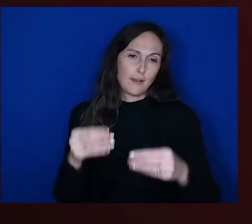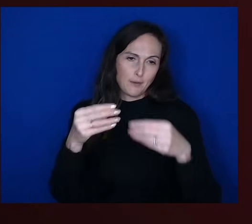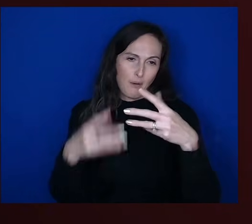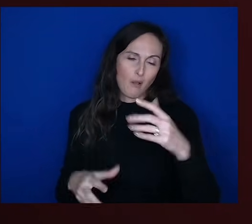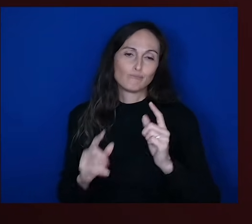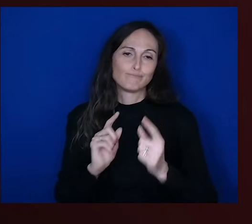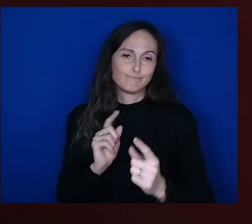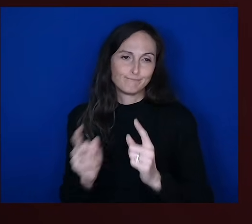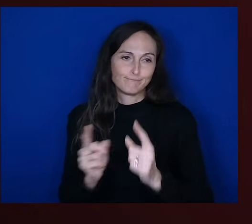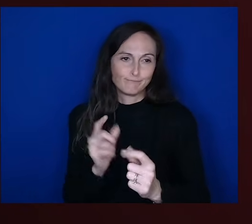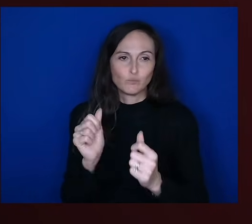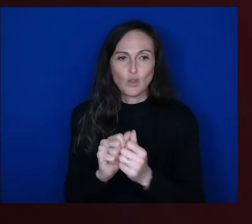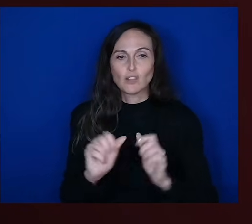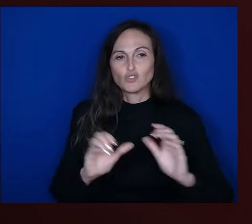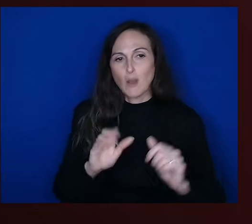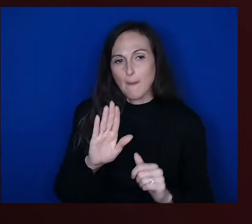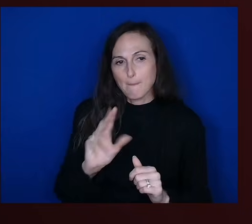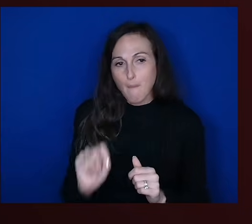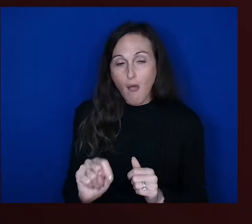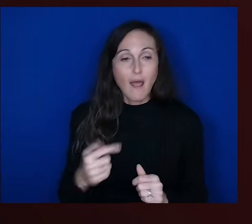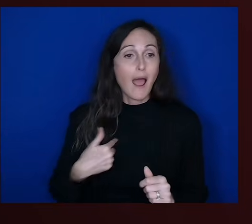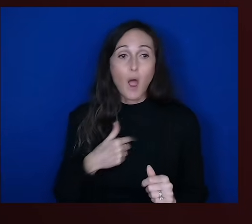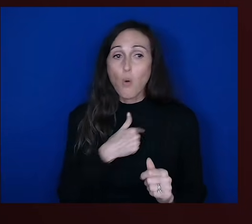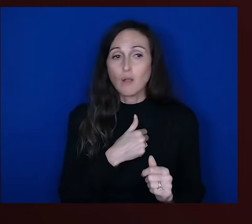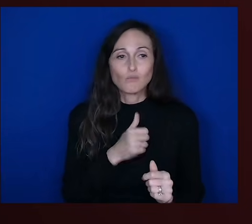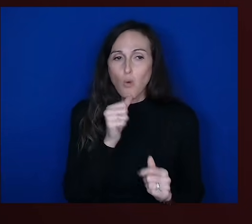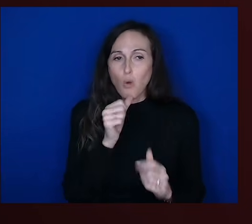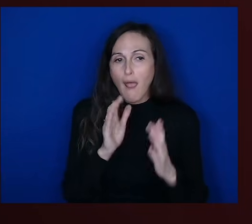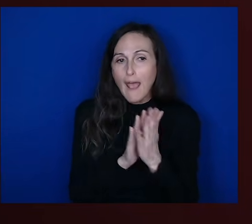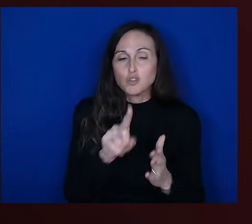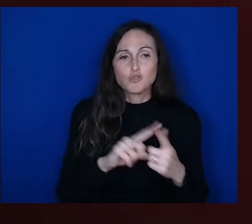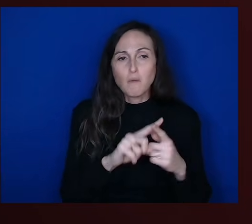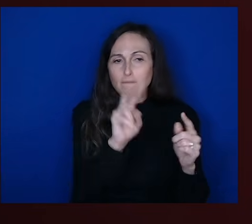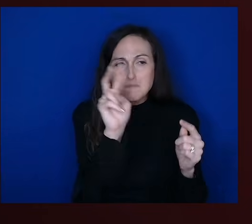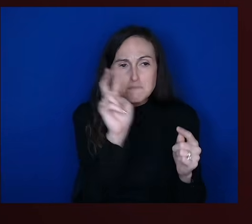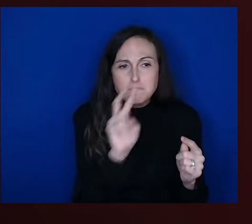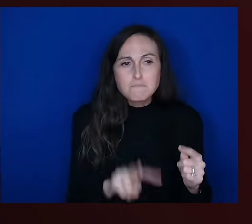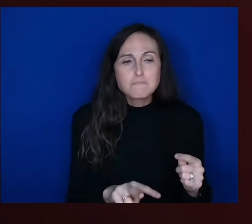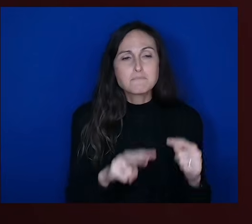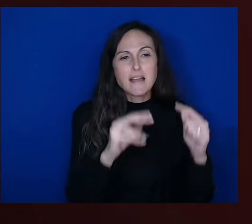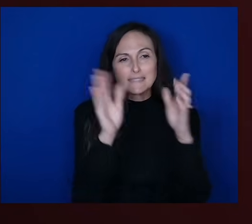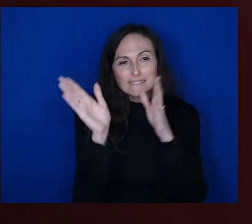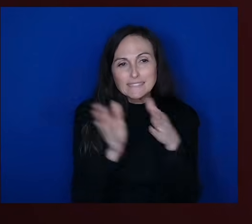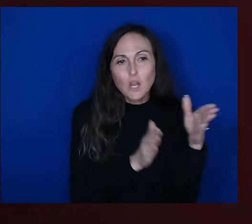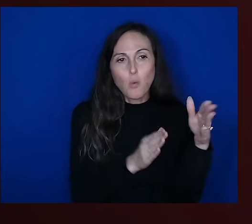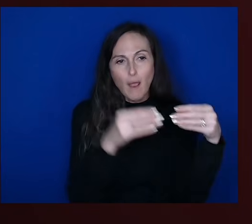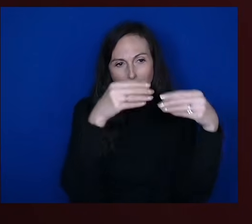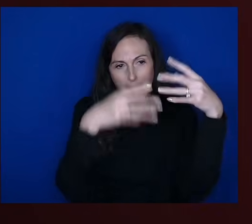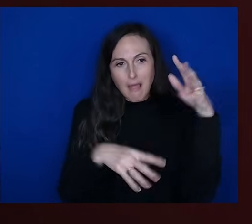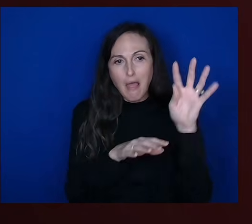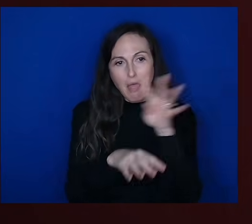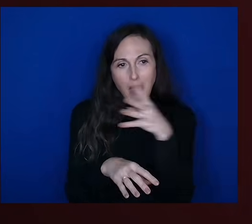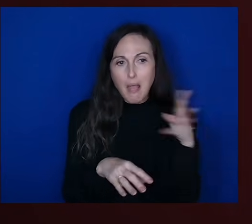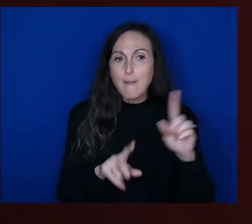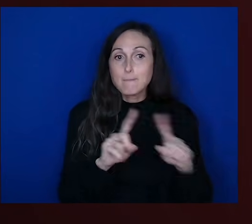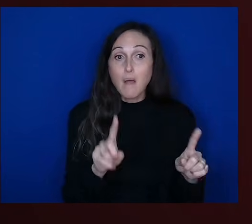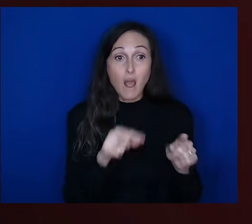So, I'm not going to ask you to go through this sequence diagram, but what the solution is is a travel booking and expense reporting.